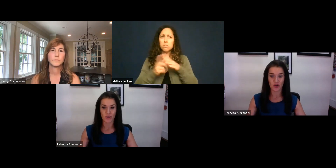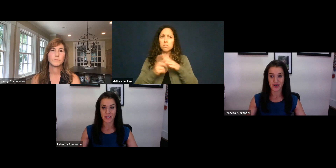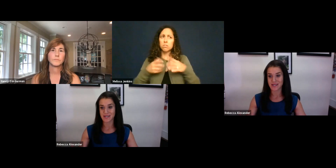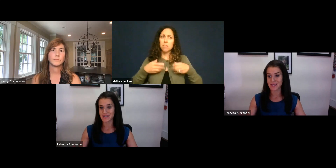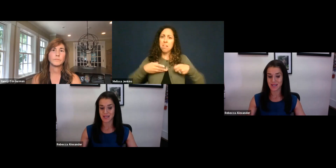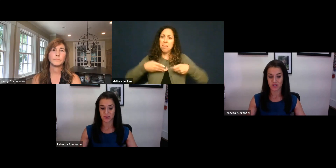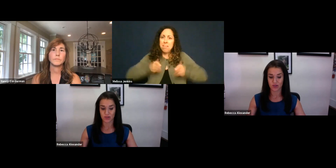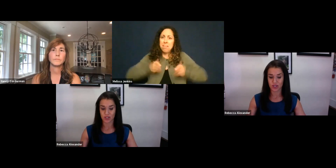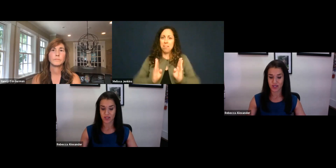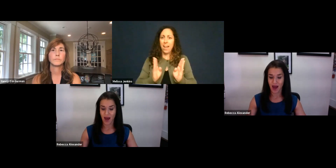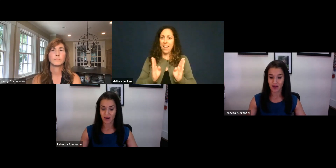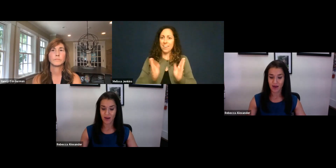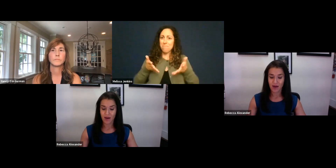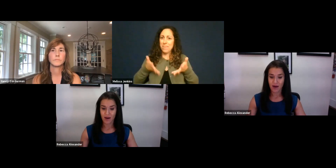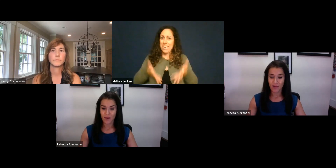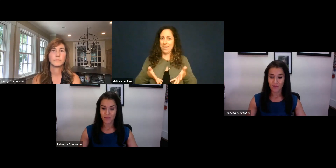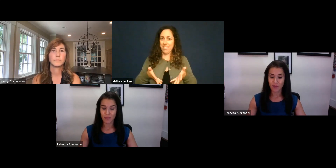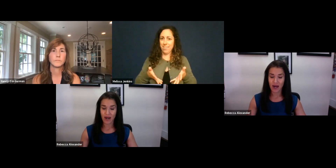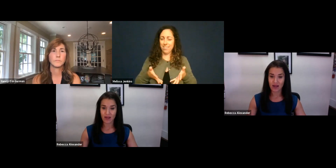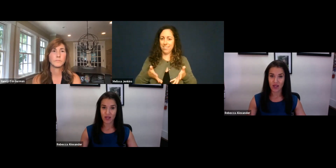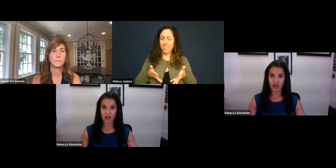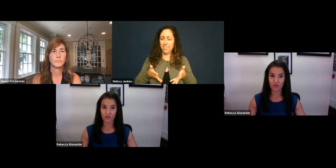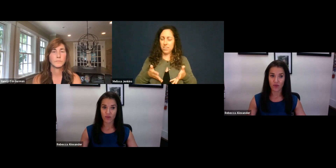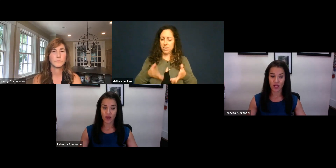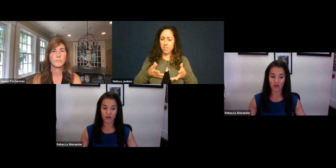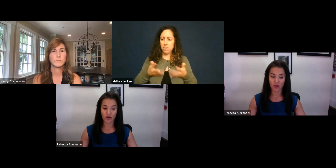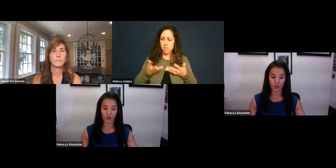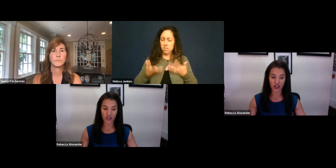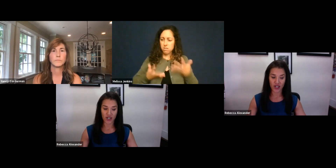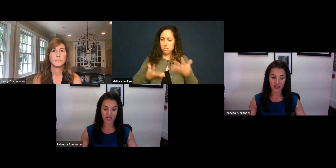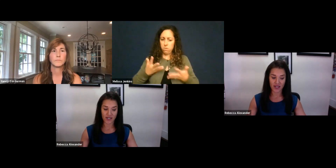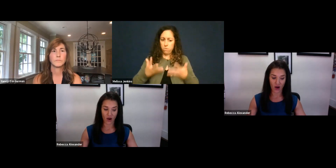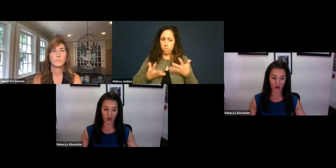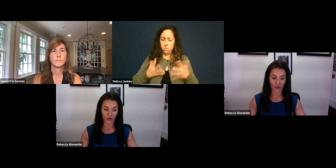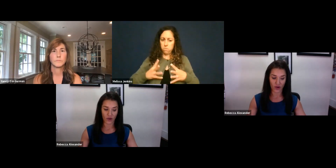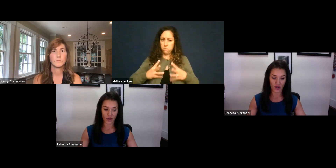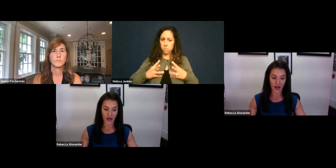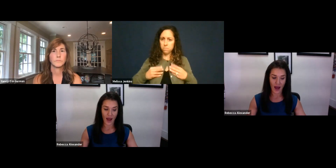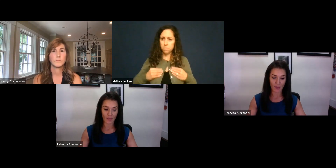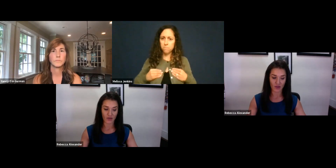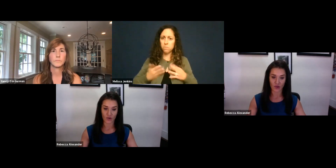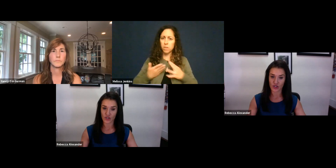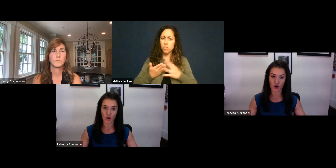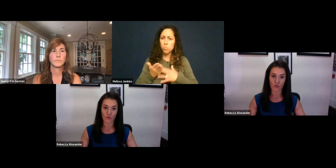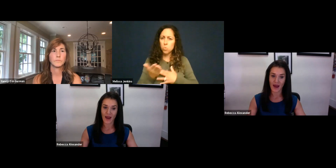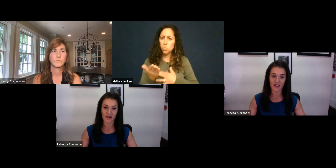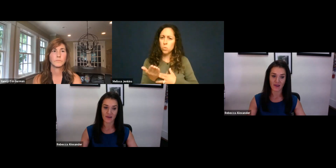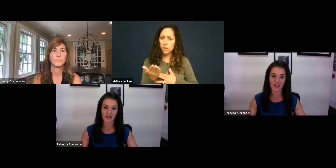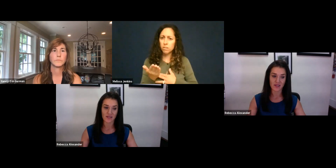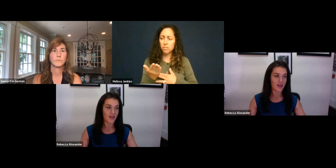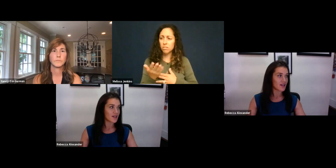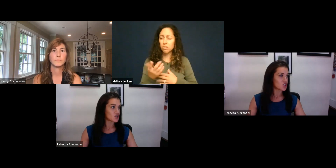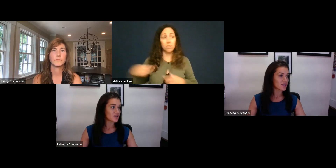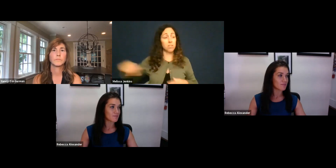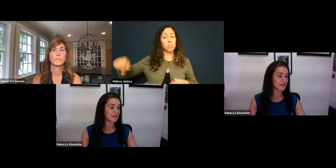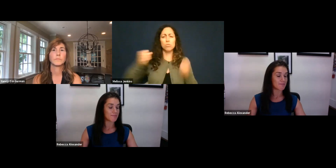or an easy answer to that. But I think that depression itself can happen for so many of us, just